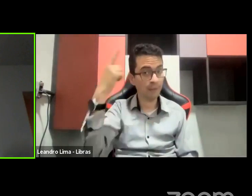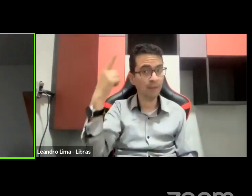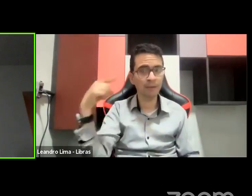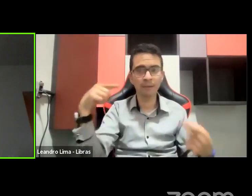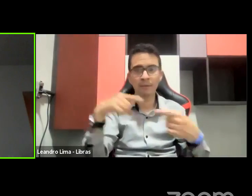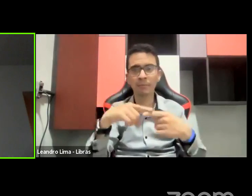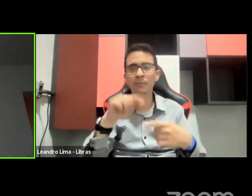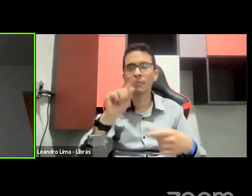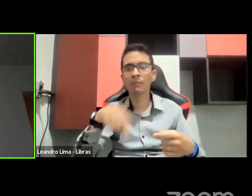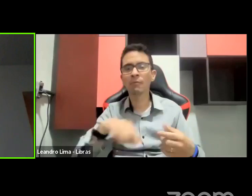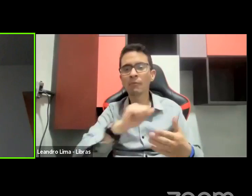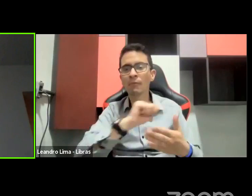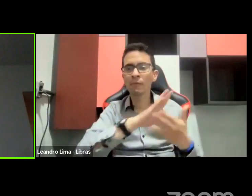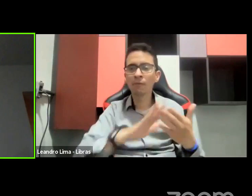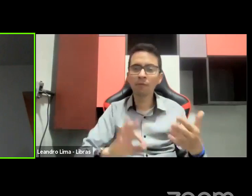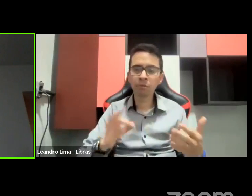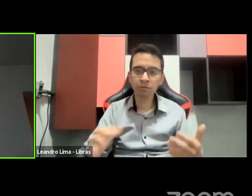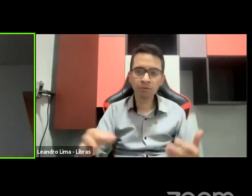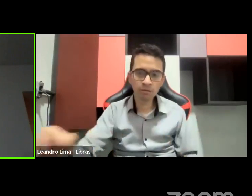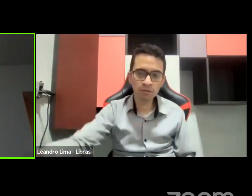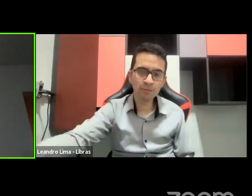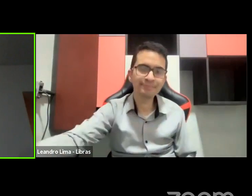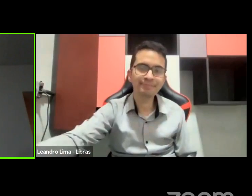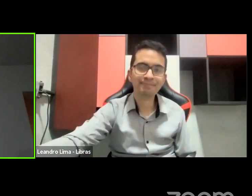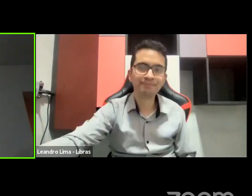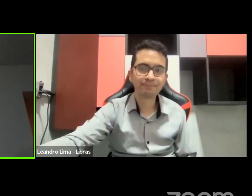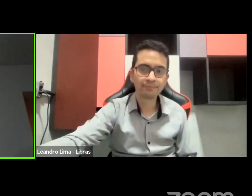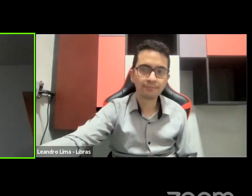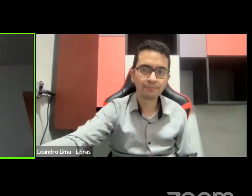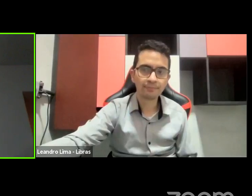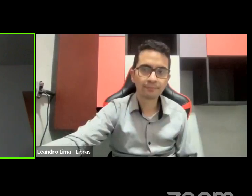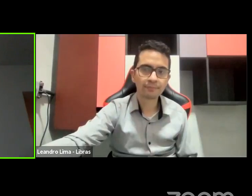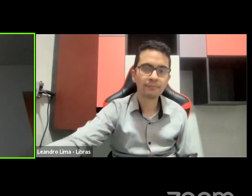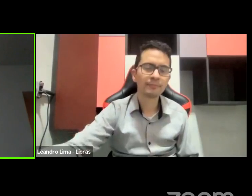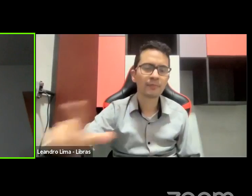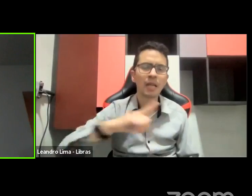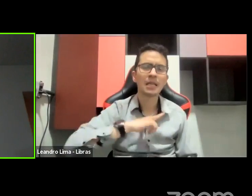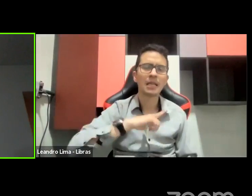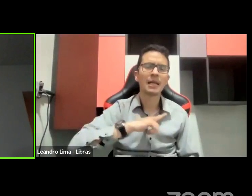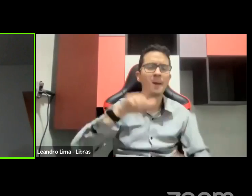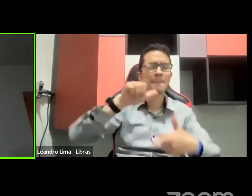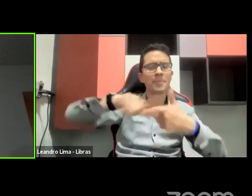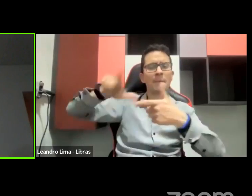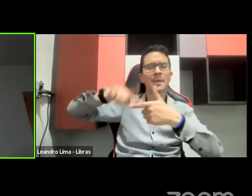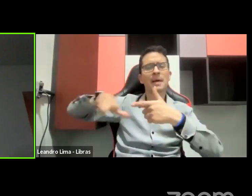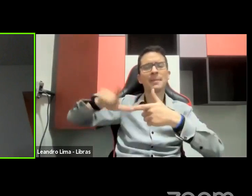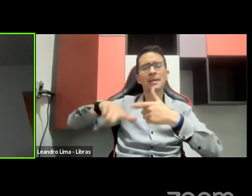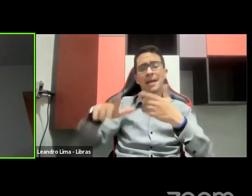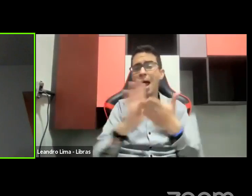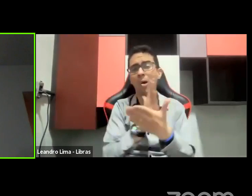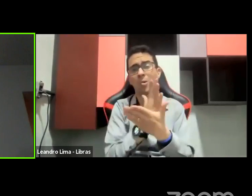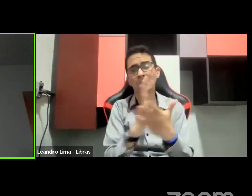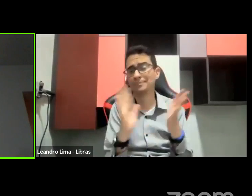then we have then we have this. horrible horrible Nikki problems Nikki problems. such